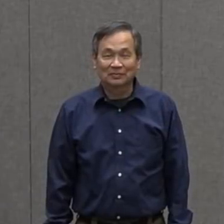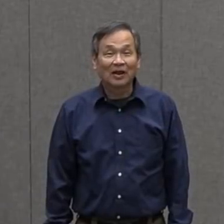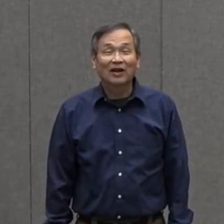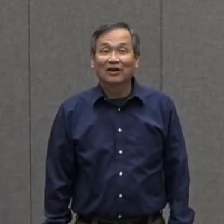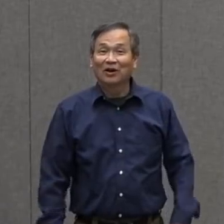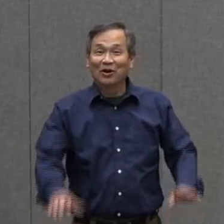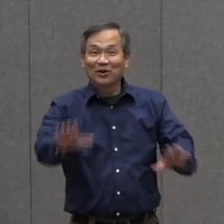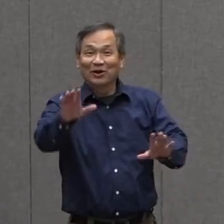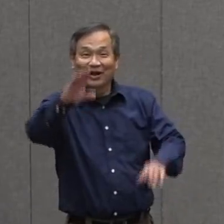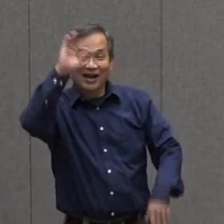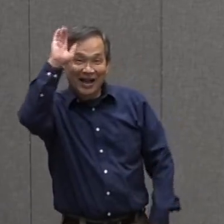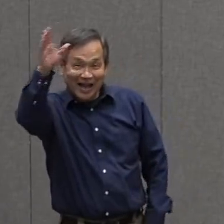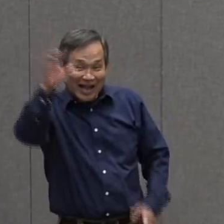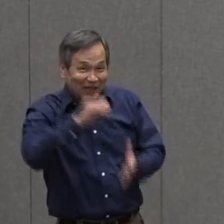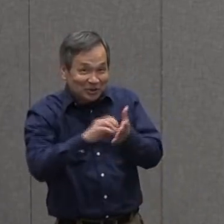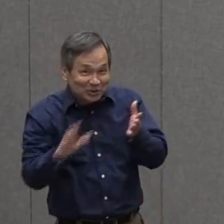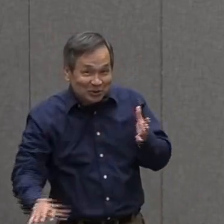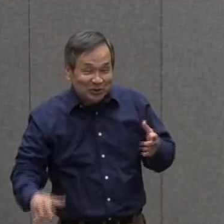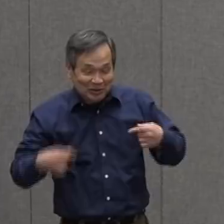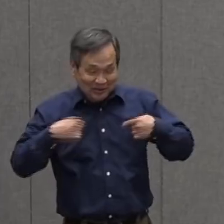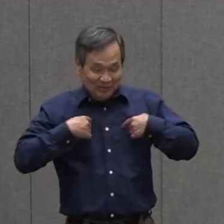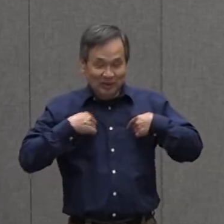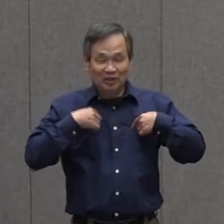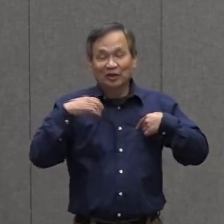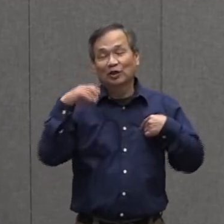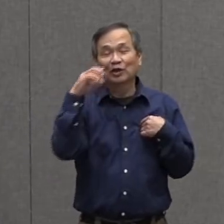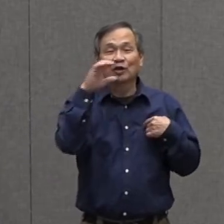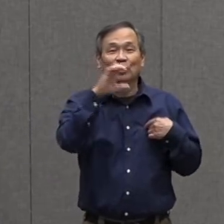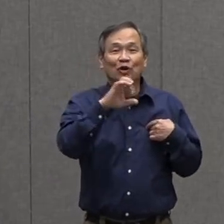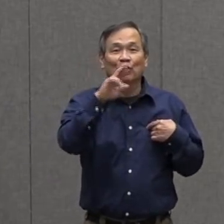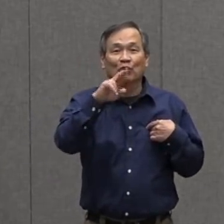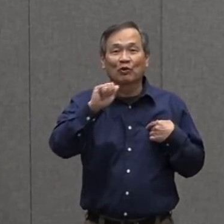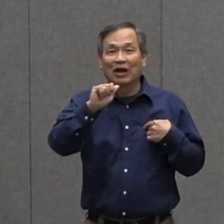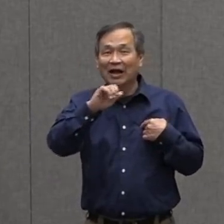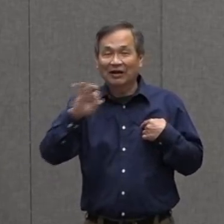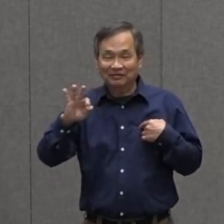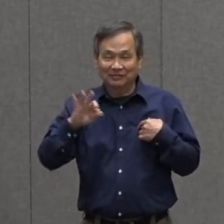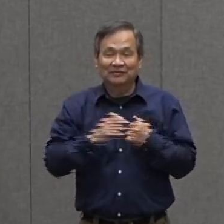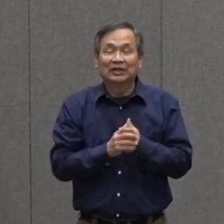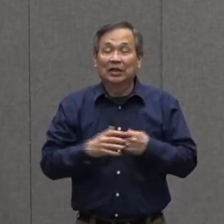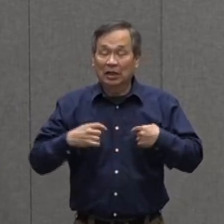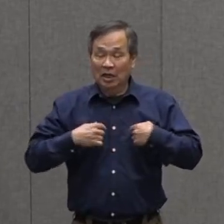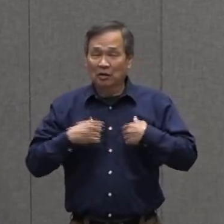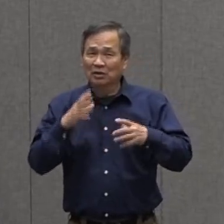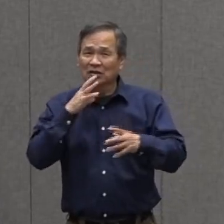Hi students, it's Mrs. Craff. And I wanted to talk to you again about the nouns